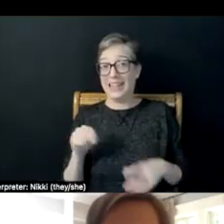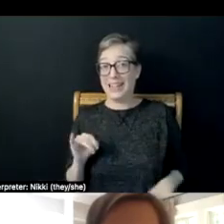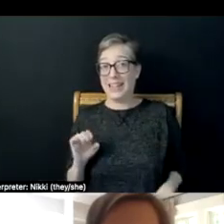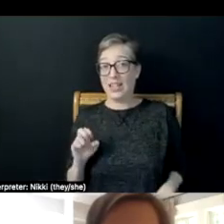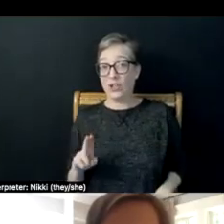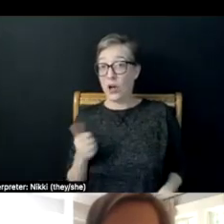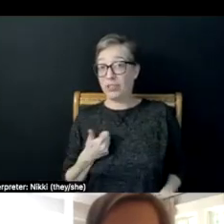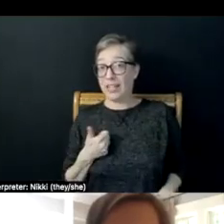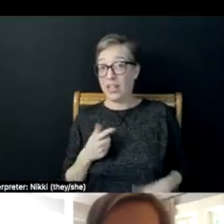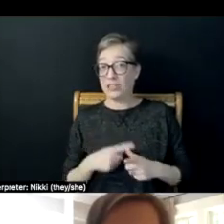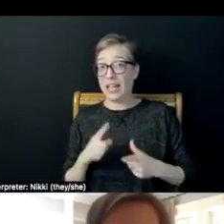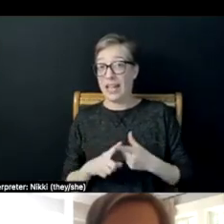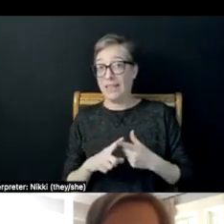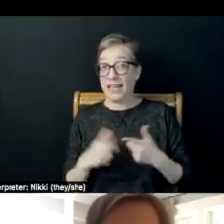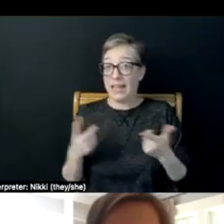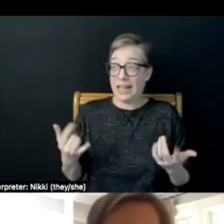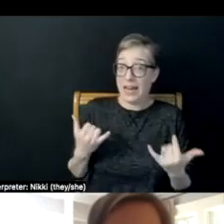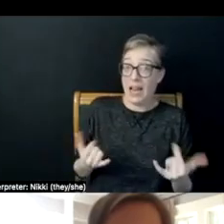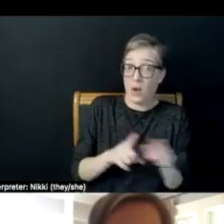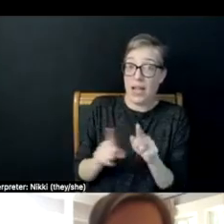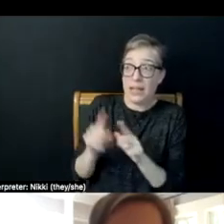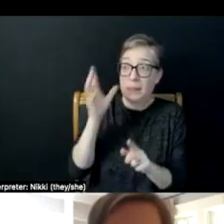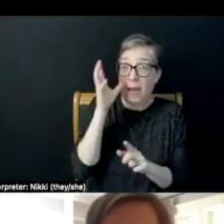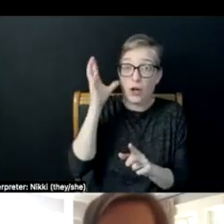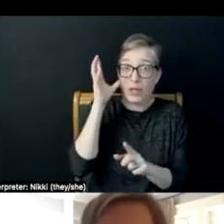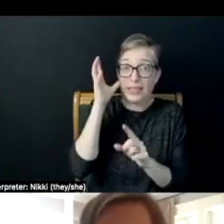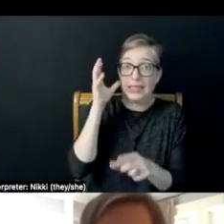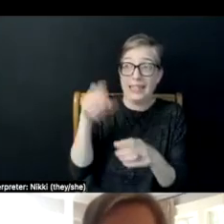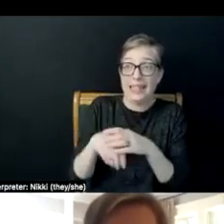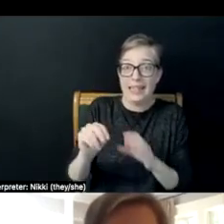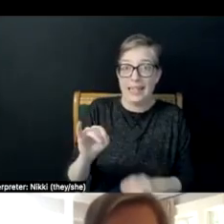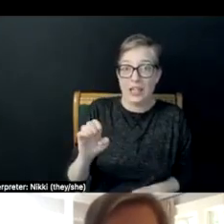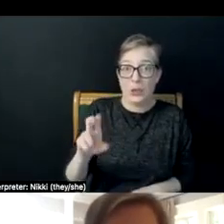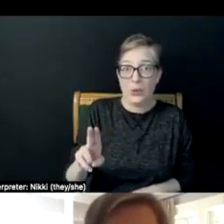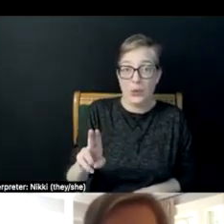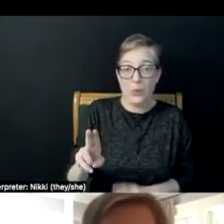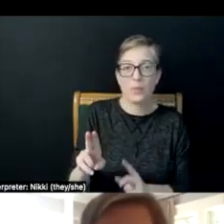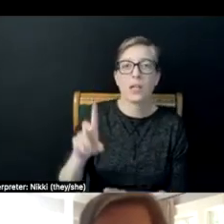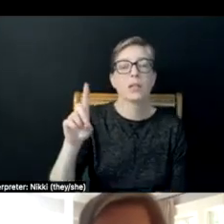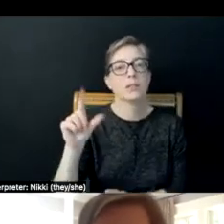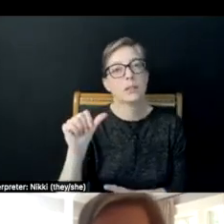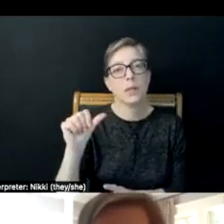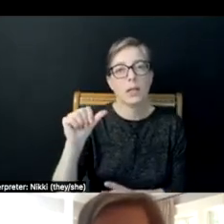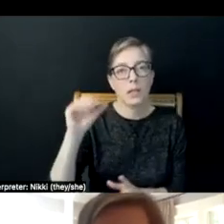this environment that disability is very much at the forefront of everybodys mind in the NICU,